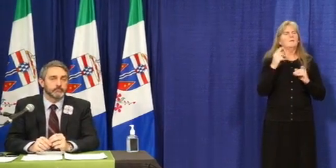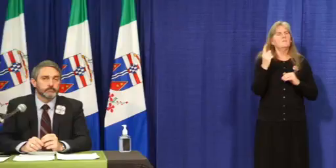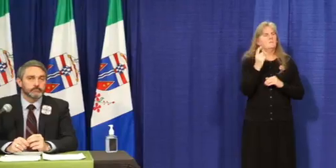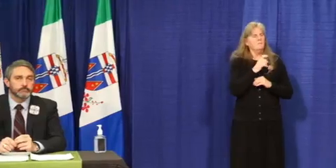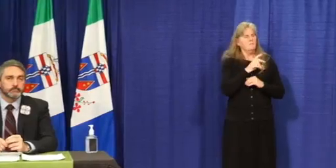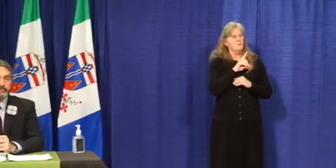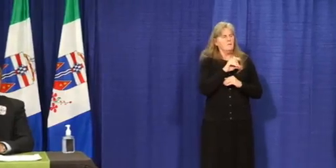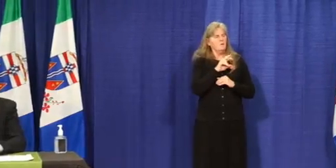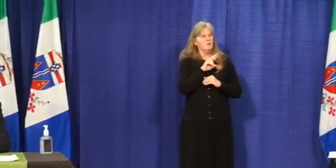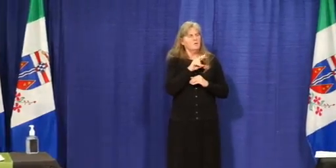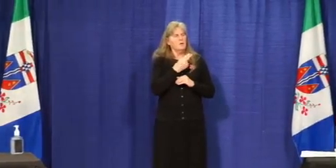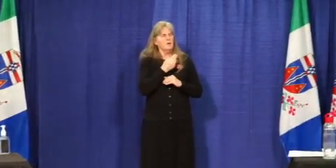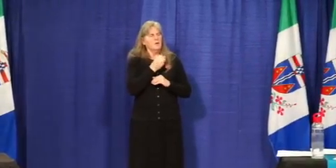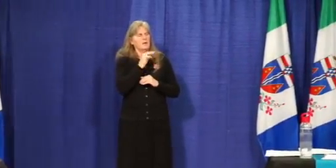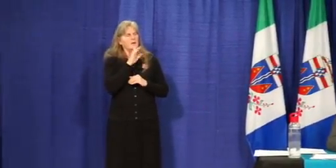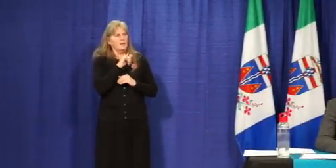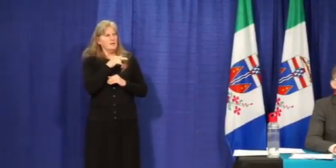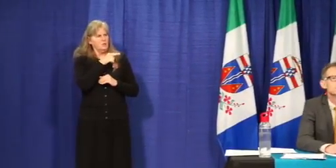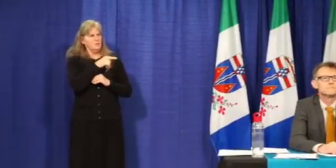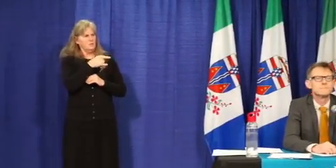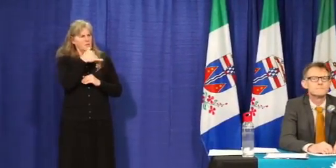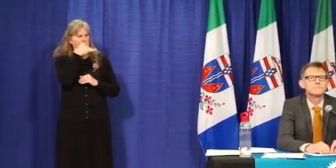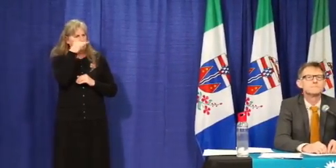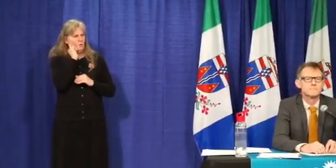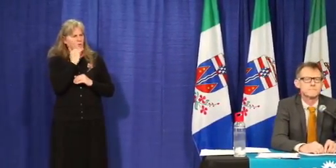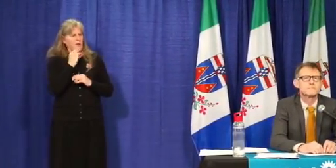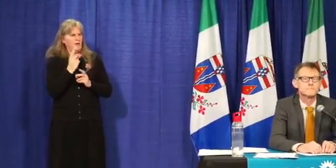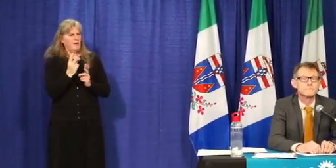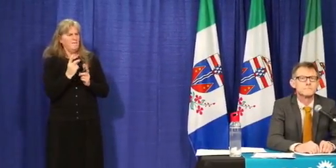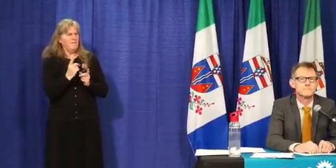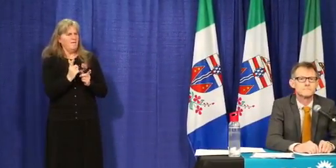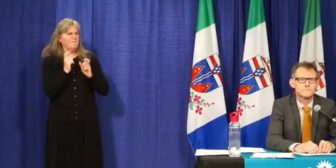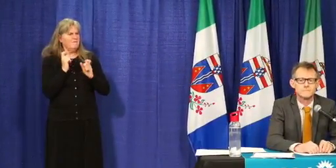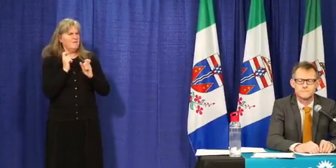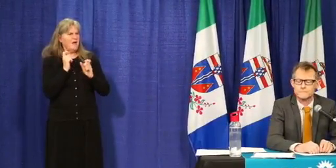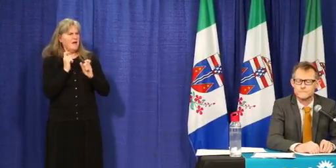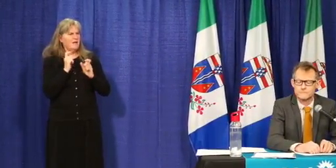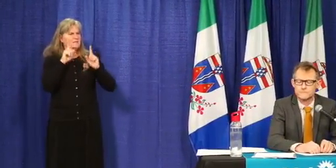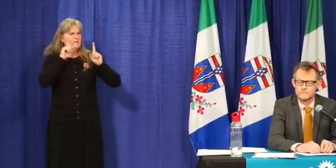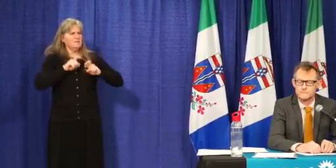previously that Yukon has some rapid testing machines. Only a few of them.